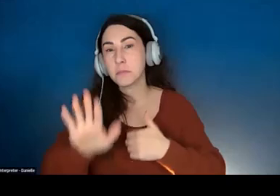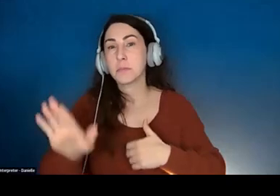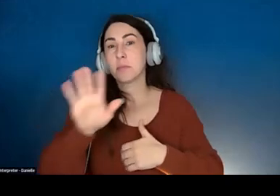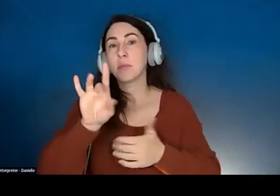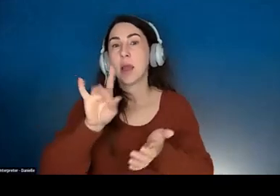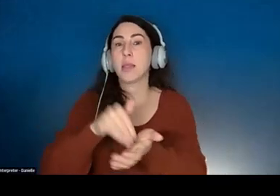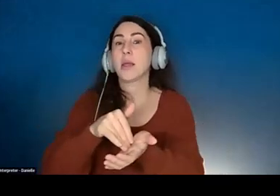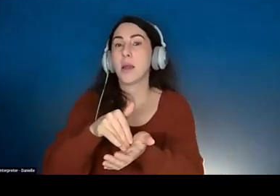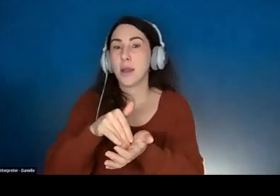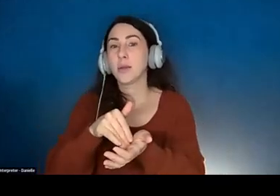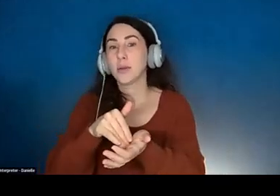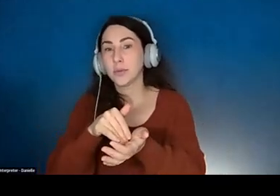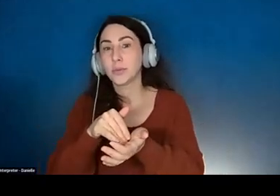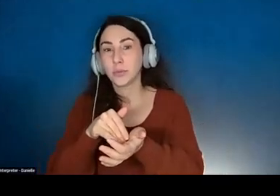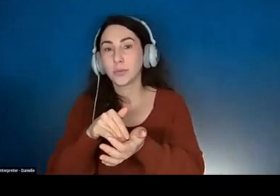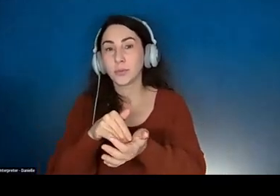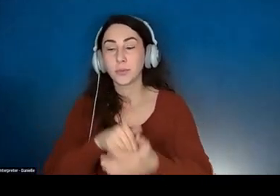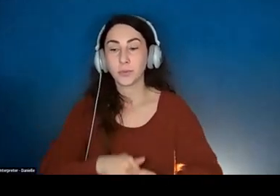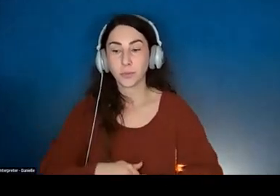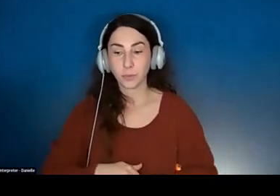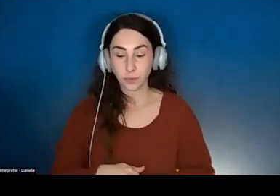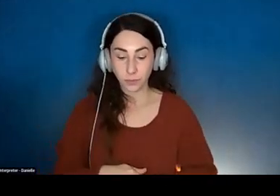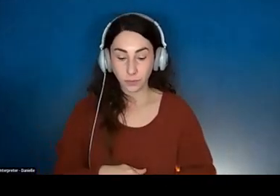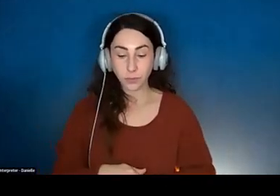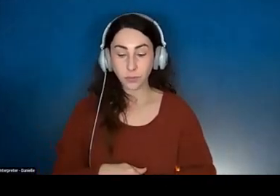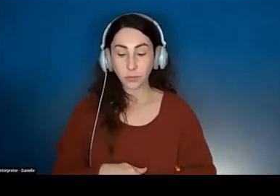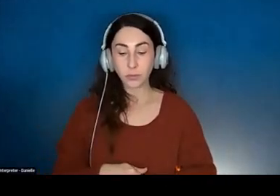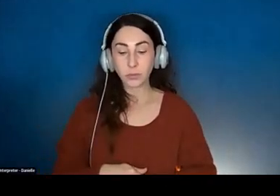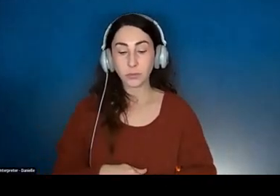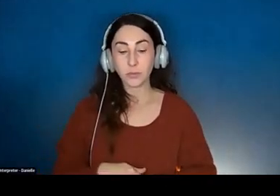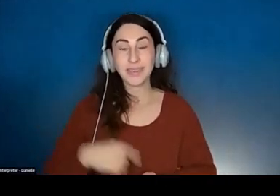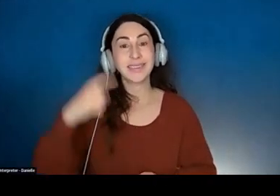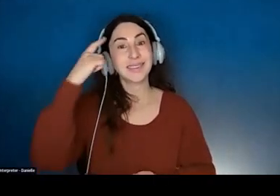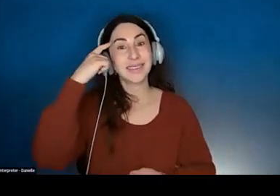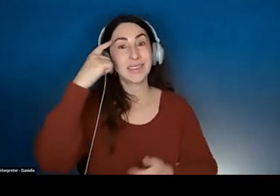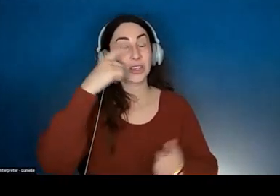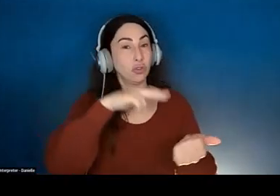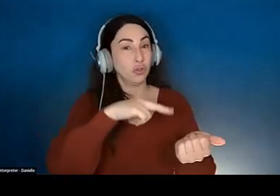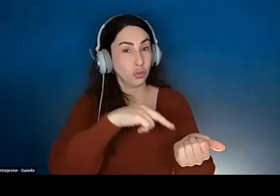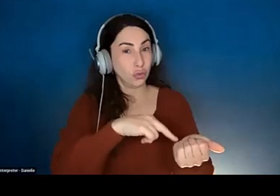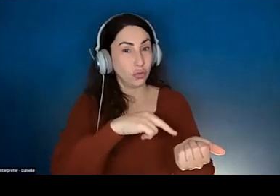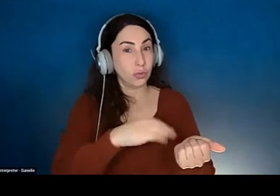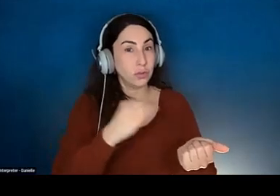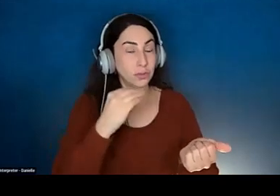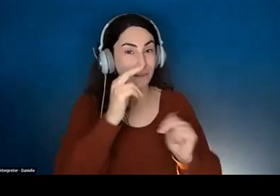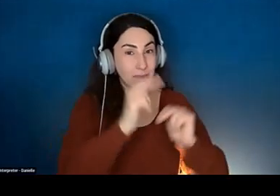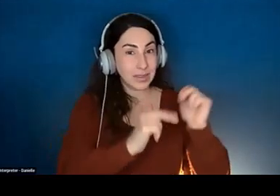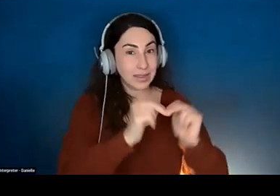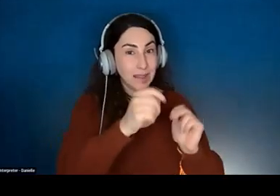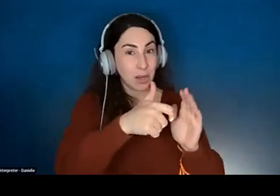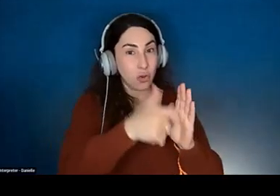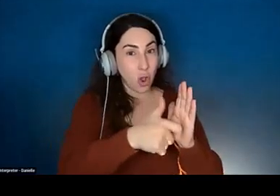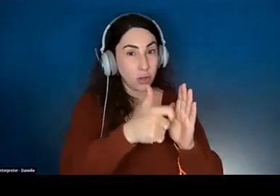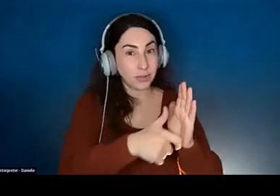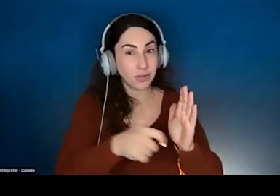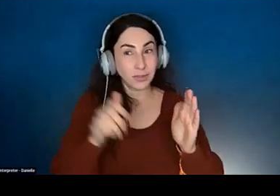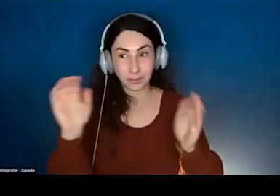And when you think about what the cost of care is in a nursing facility in Washington, that tends to range